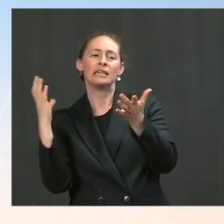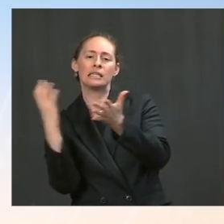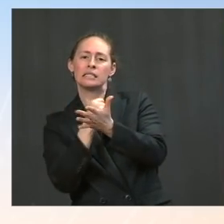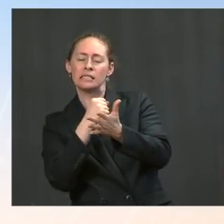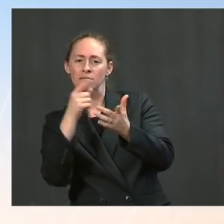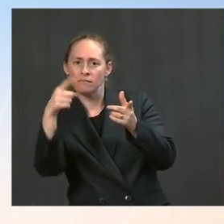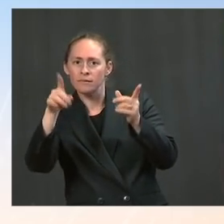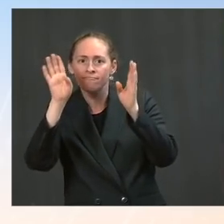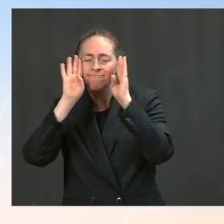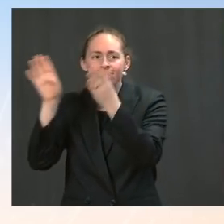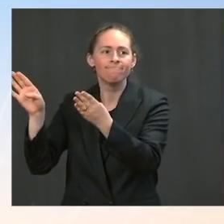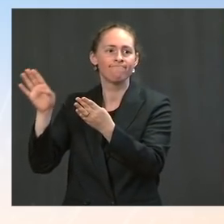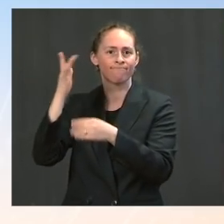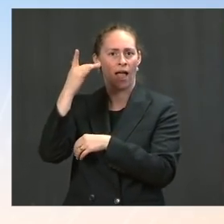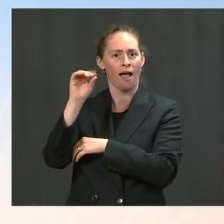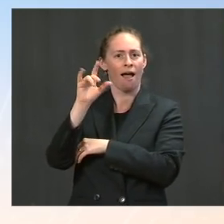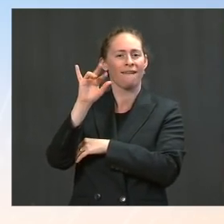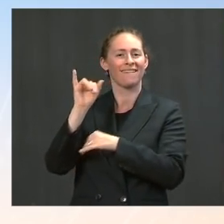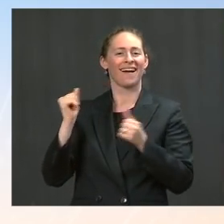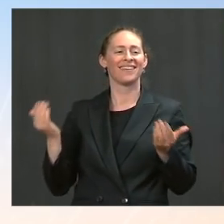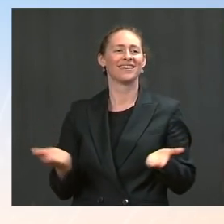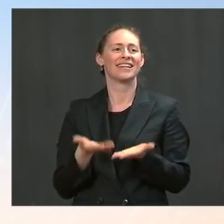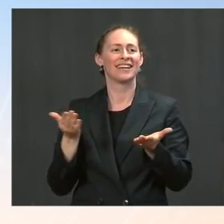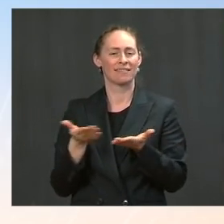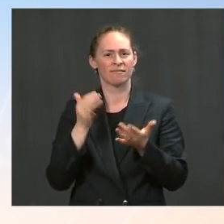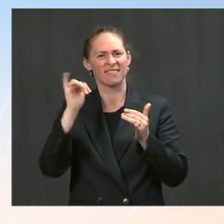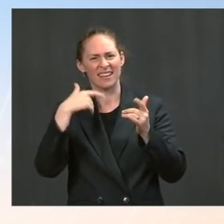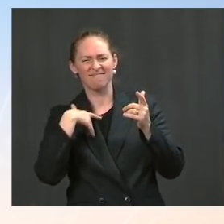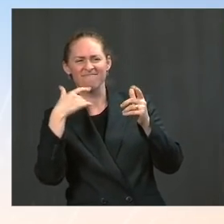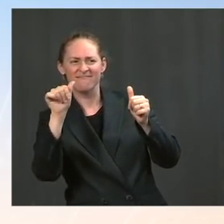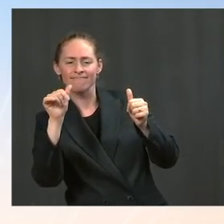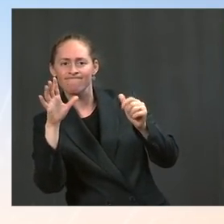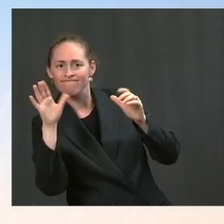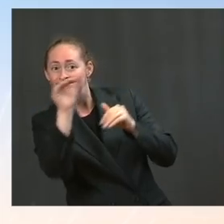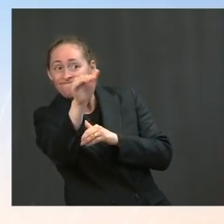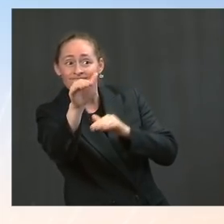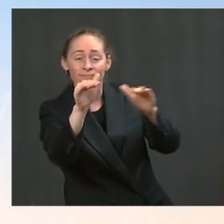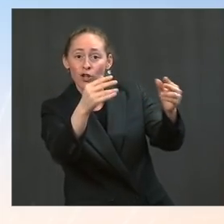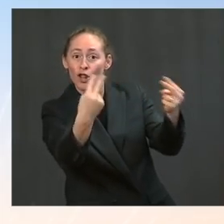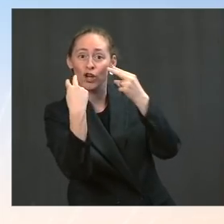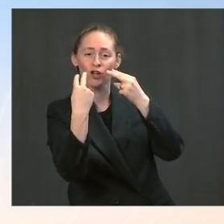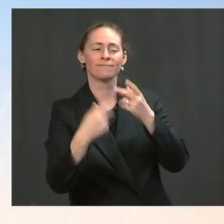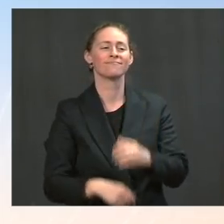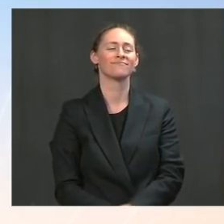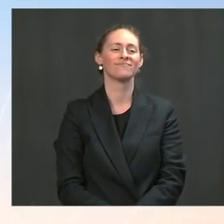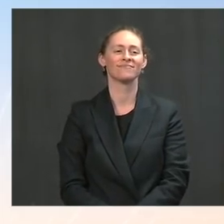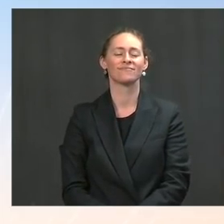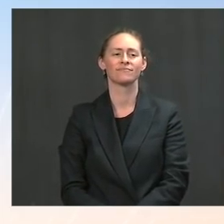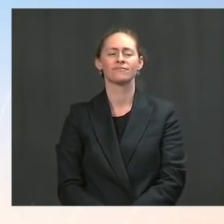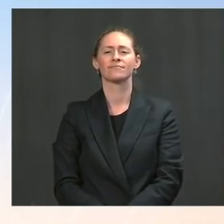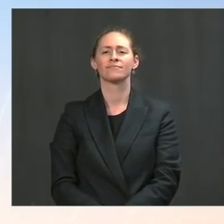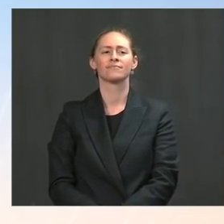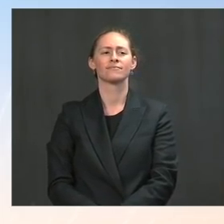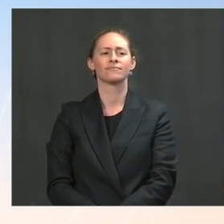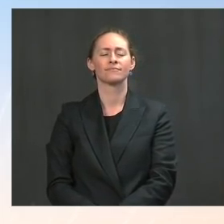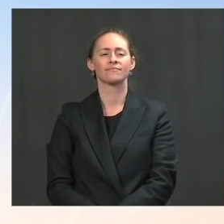including as we use partnerships and medi- -- and engage with media as well. Go ahead. The Press: And I'm very sorry to have one more. But on voting rights, you know, the President, on Tuesday,